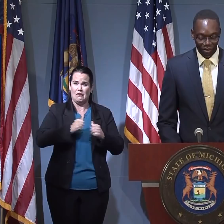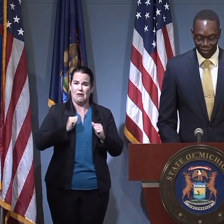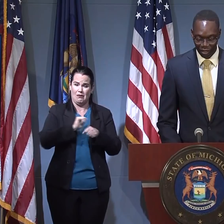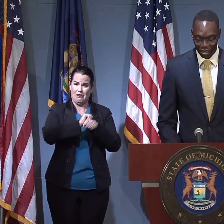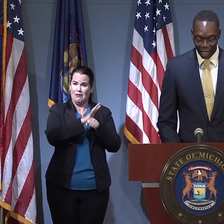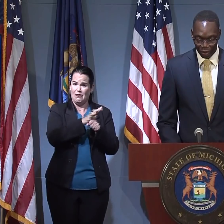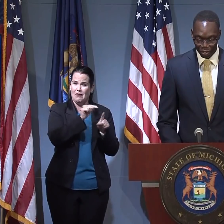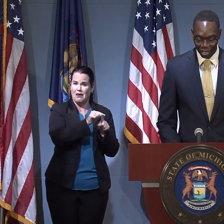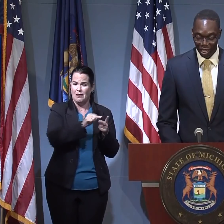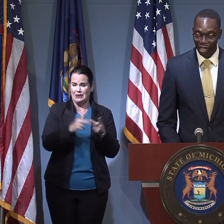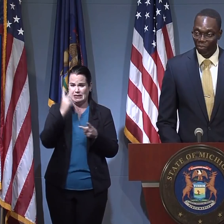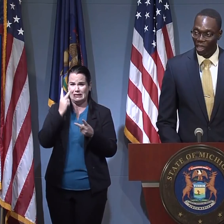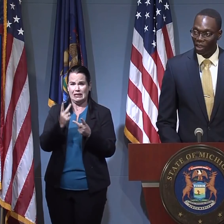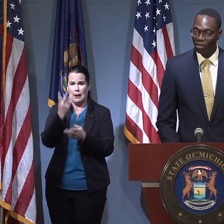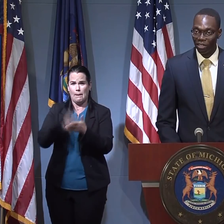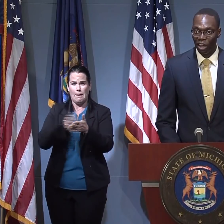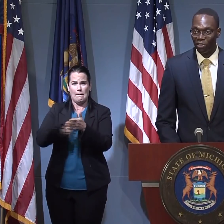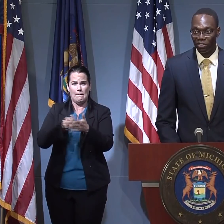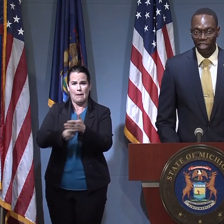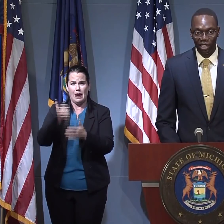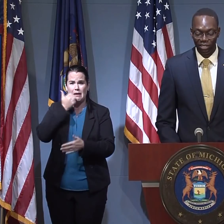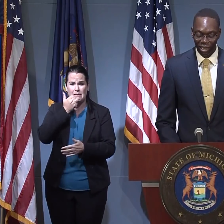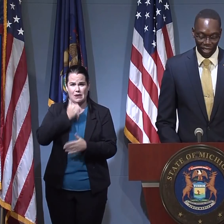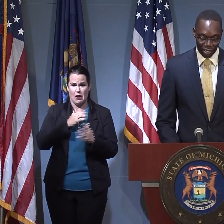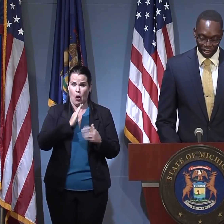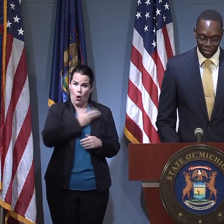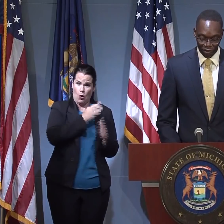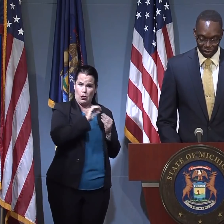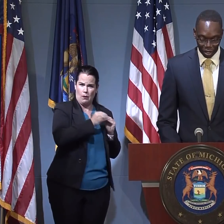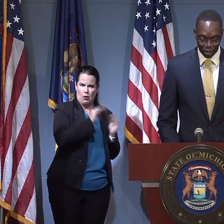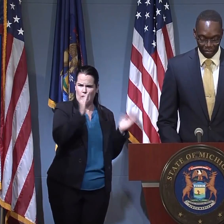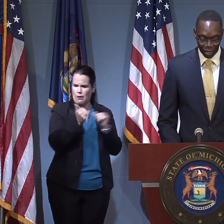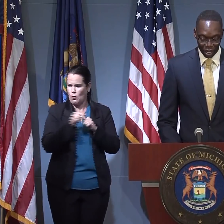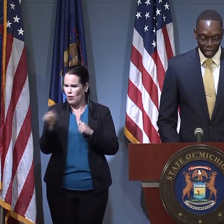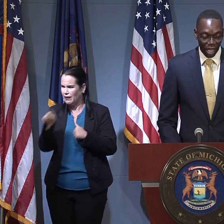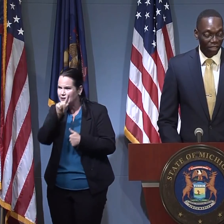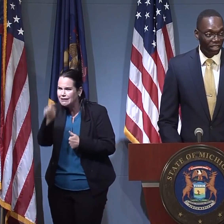DAILY INDICATESES CAN OF CORONAVIRUS AND THE DATHS THAT